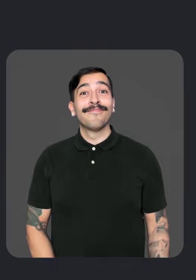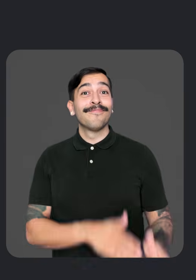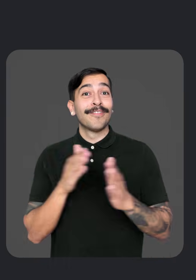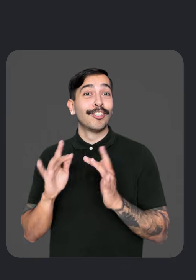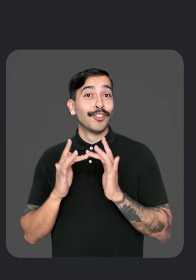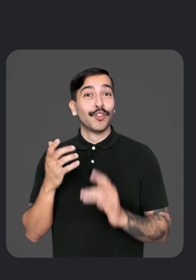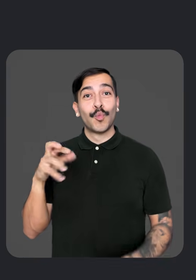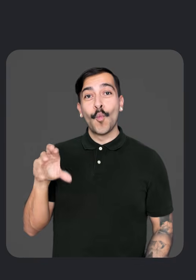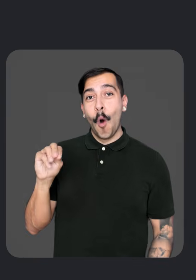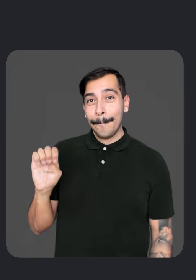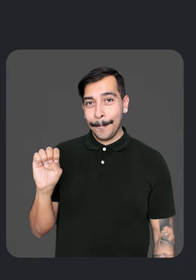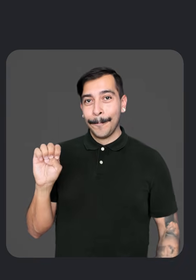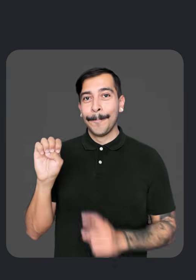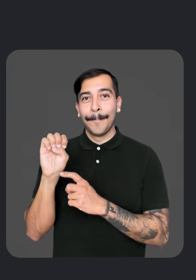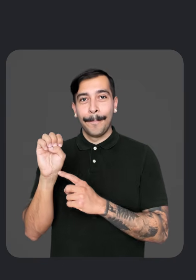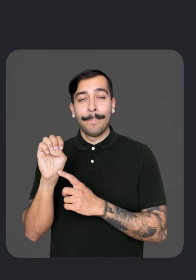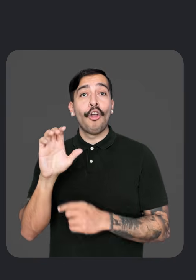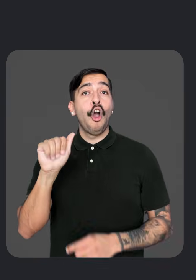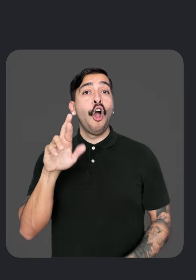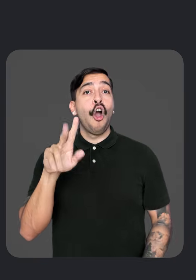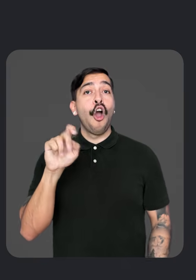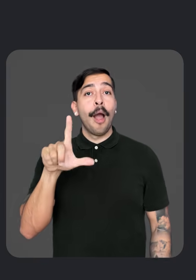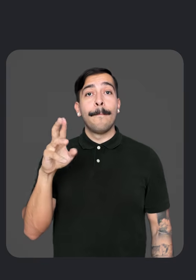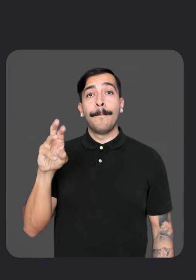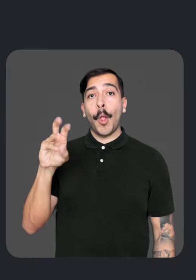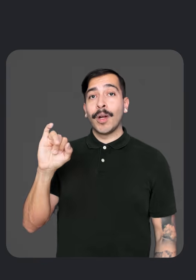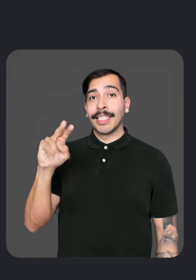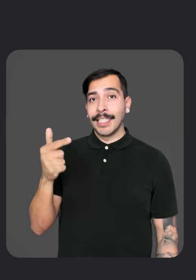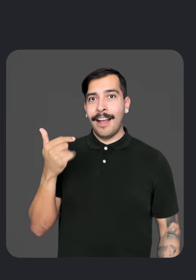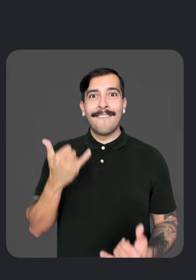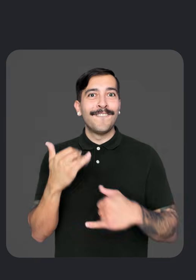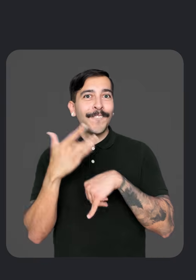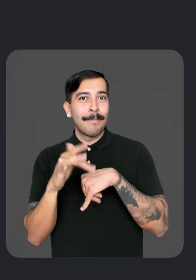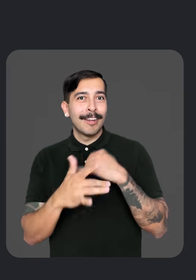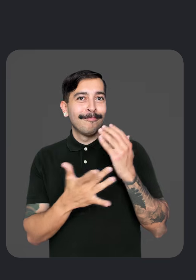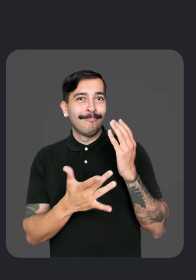Switching over to Chrome Browser, Caret Browsing on Android devices is now available,